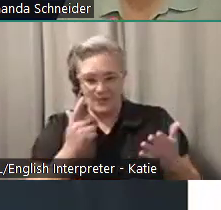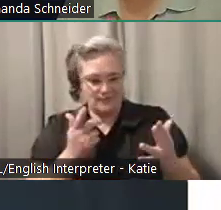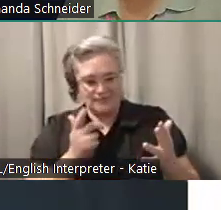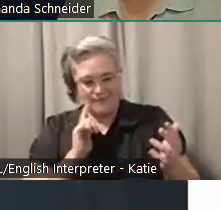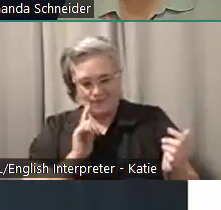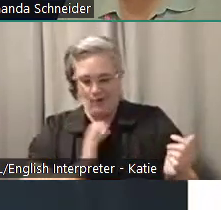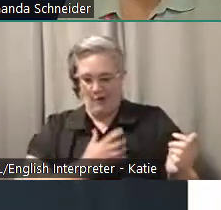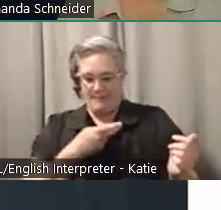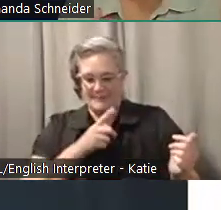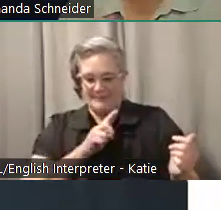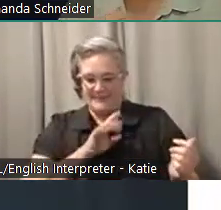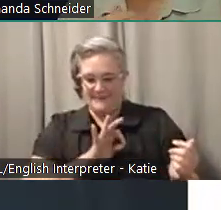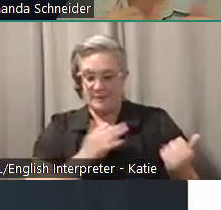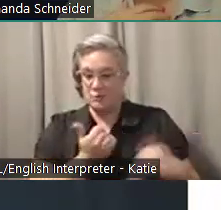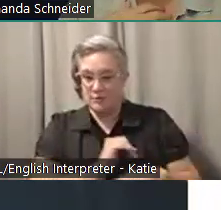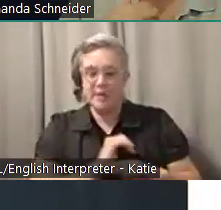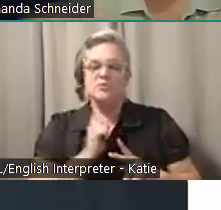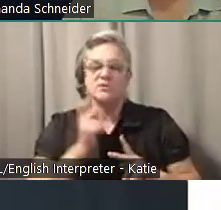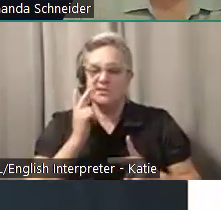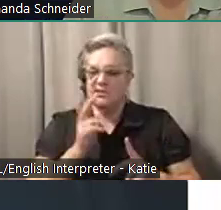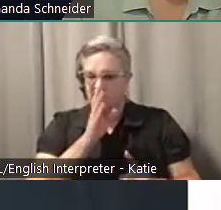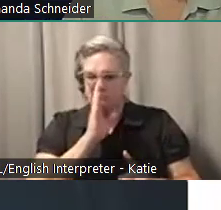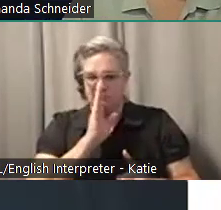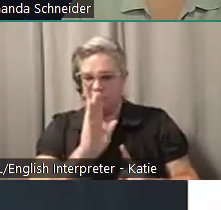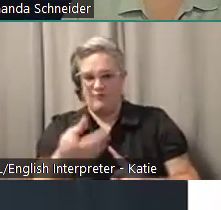You can also find them… most of them, directly on our website.